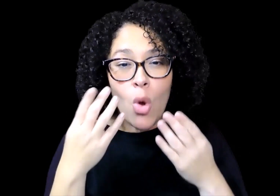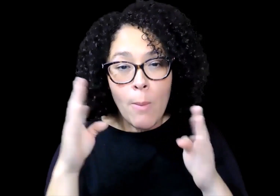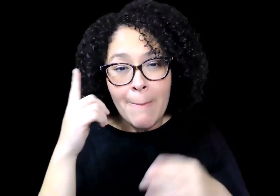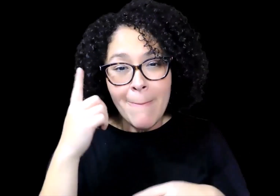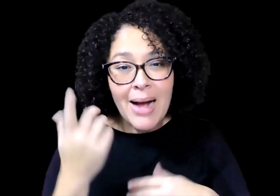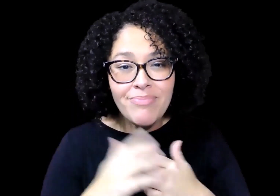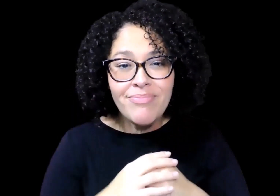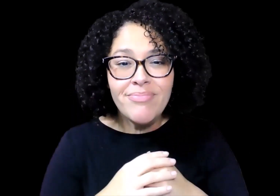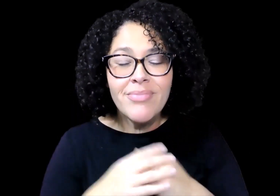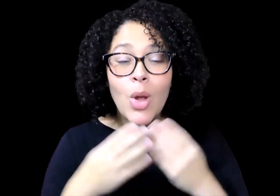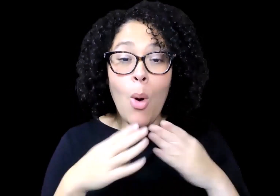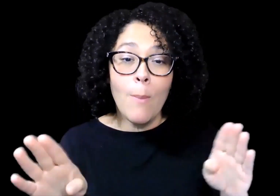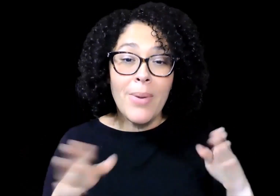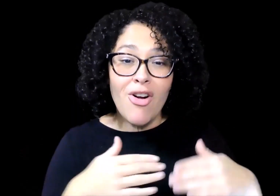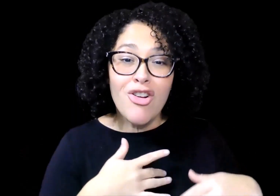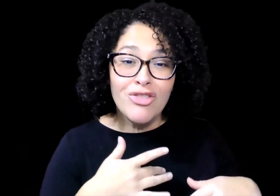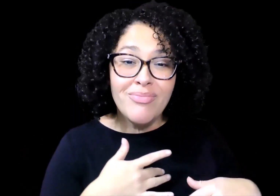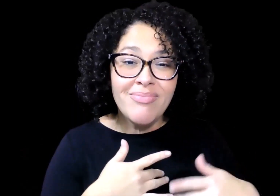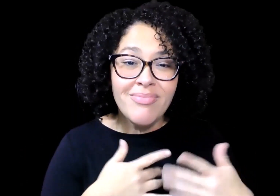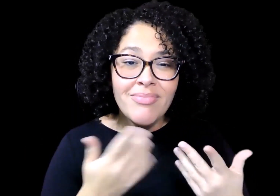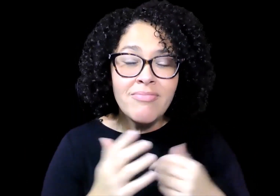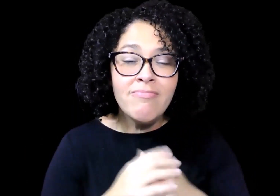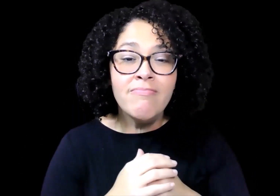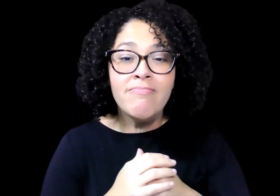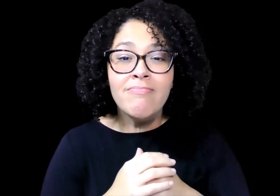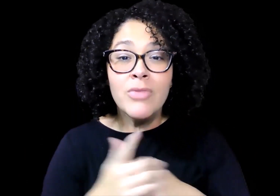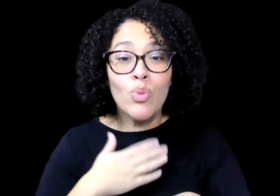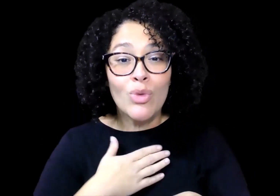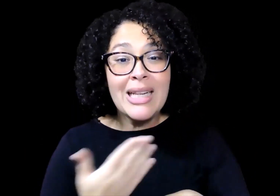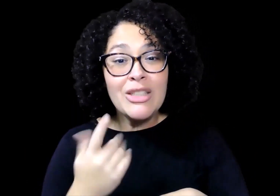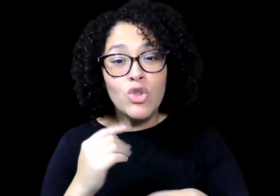it's like I said earlier it's so important to have an open mind and an open heart